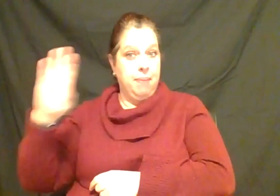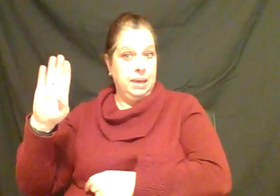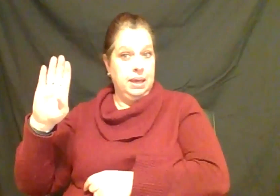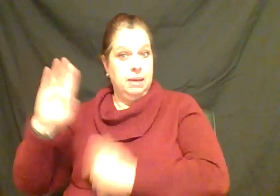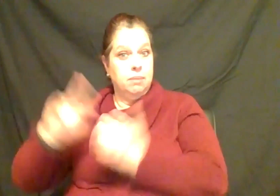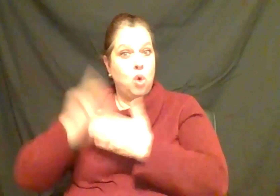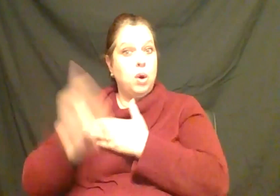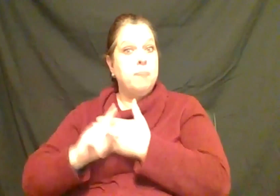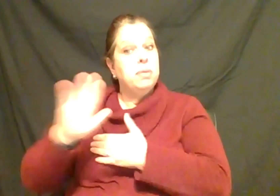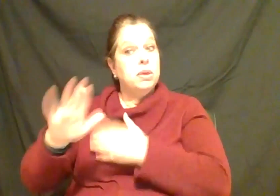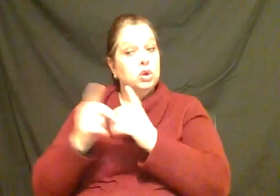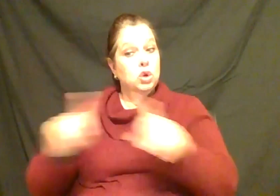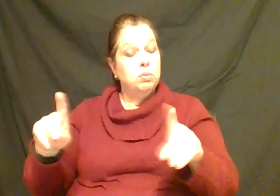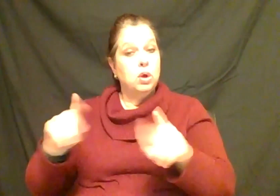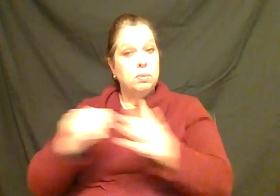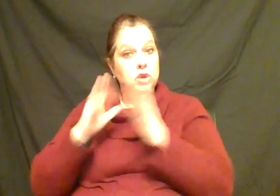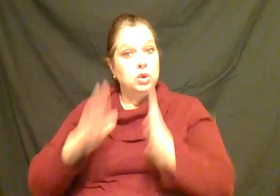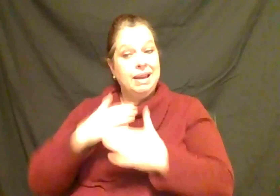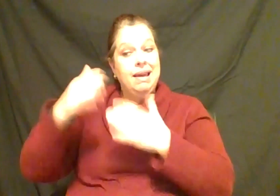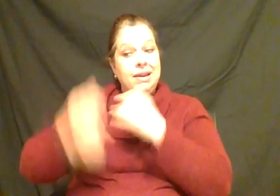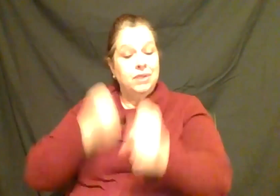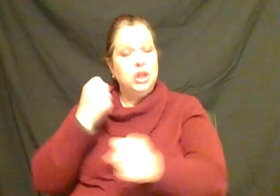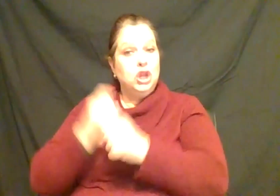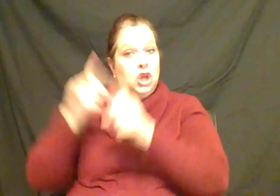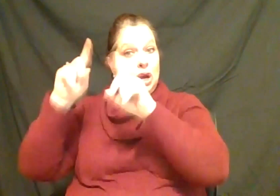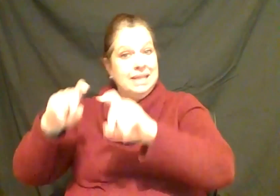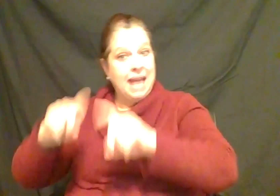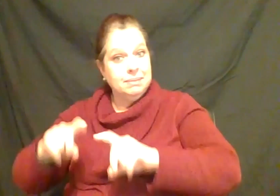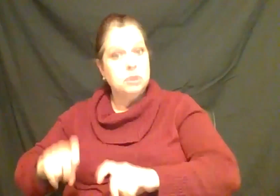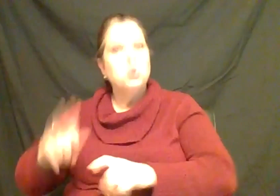students that have end of the year assessments internal assessments will be on an av schedule